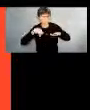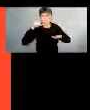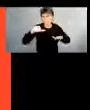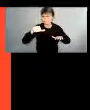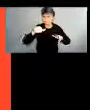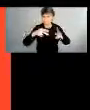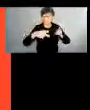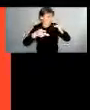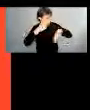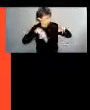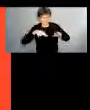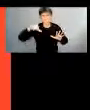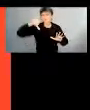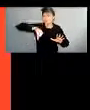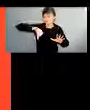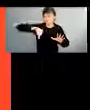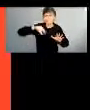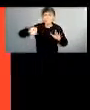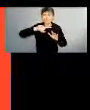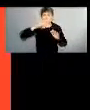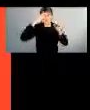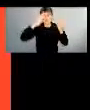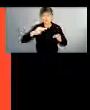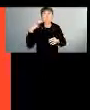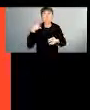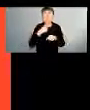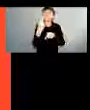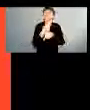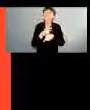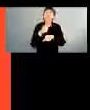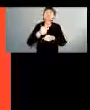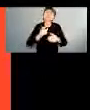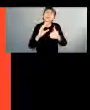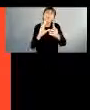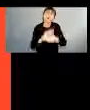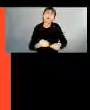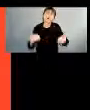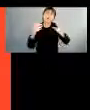Plus, we use the stories and feedback that you provide us in your final reports to report